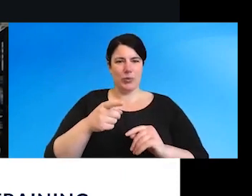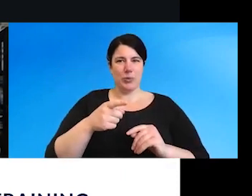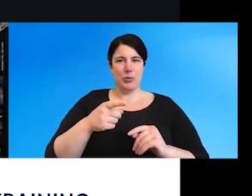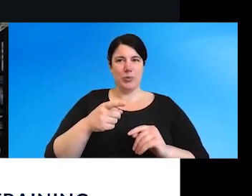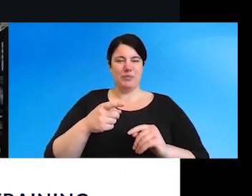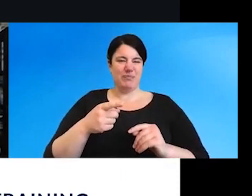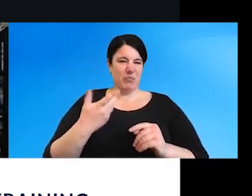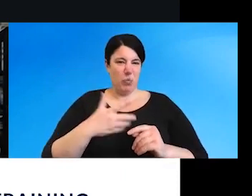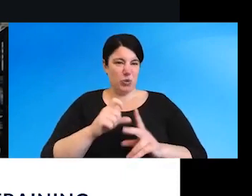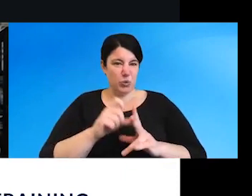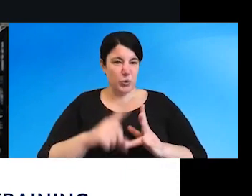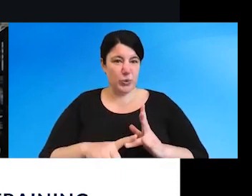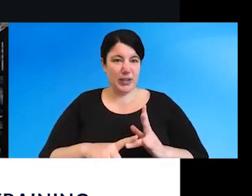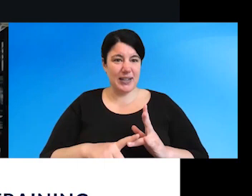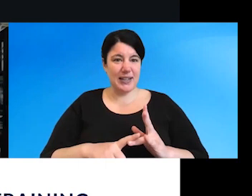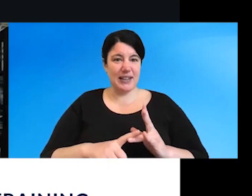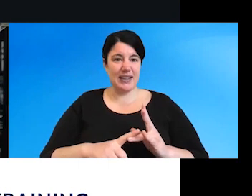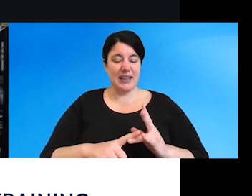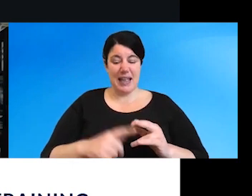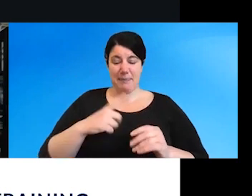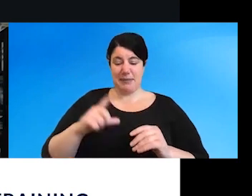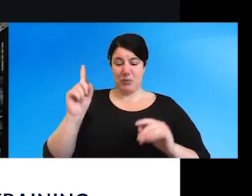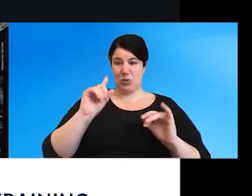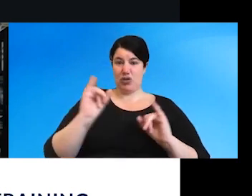and particularly in a time of crisis, when the story may be quite